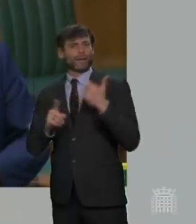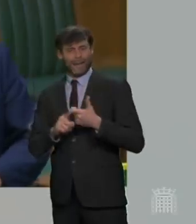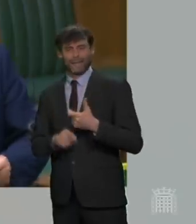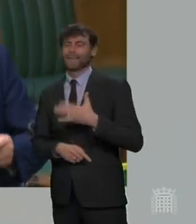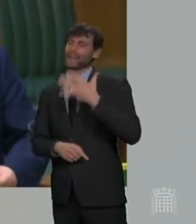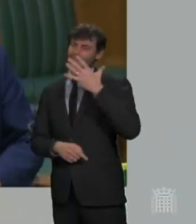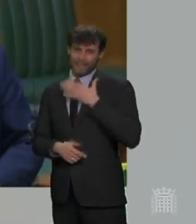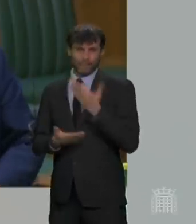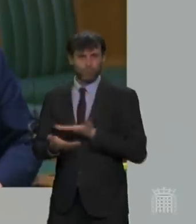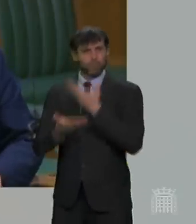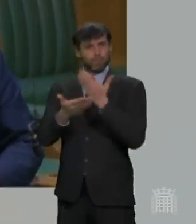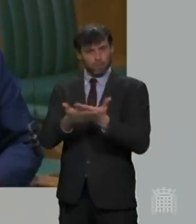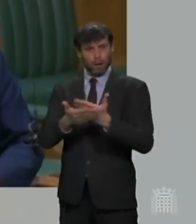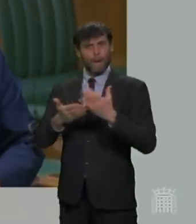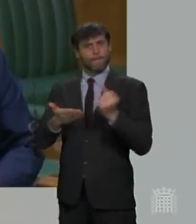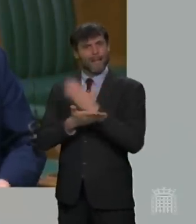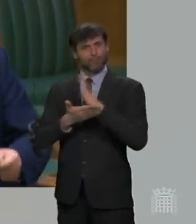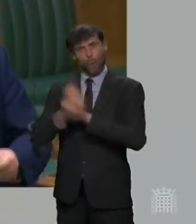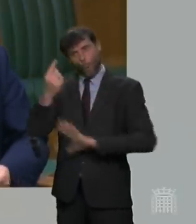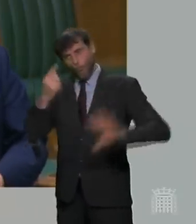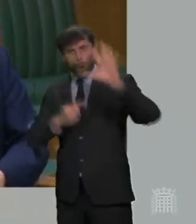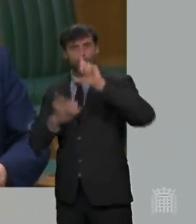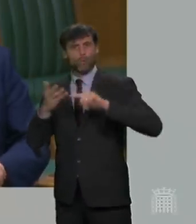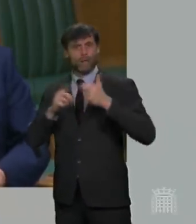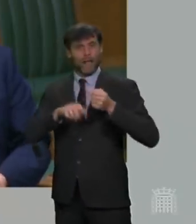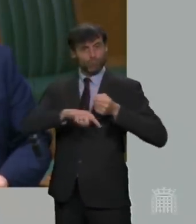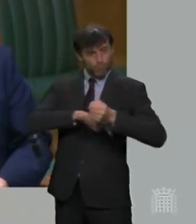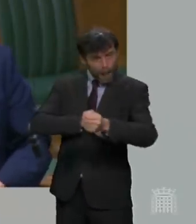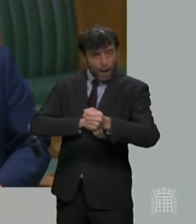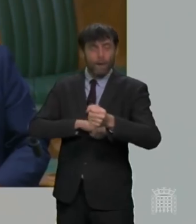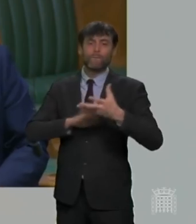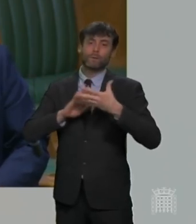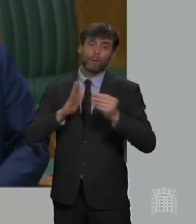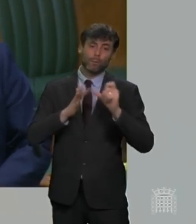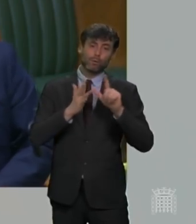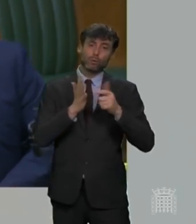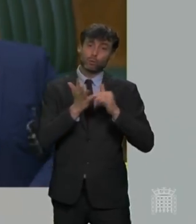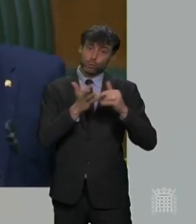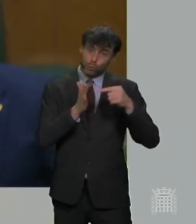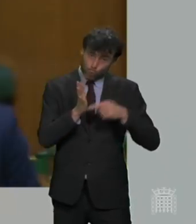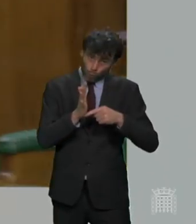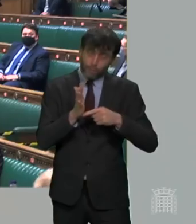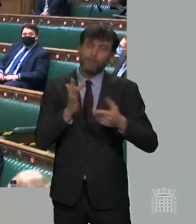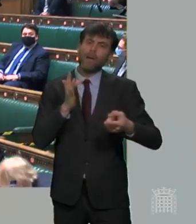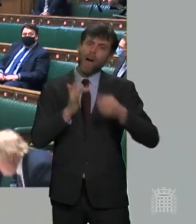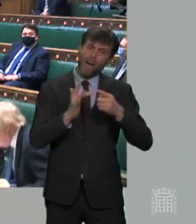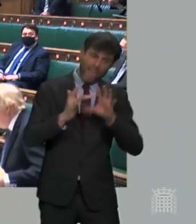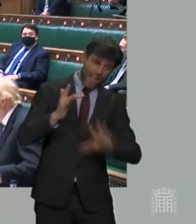that will not only look to support West Dorset, but also some of the most deprived areas in the south-west? >> The Prime Minister